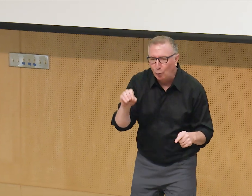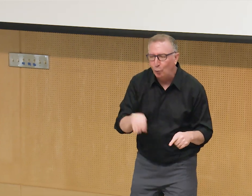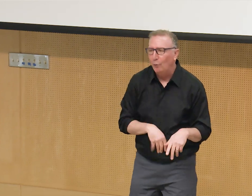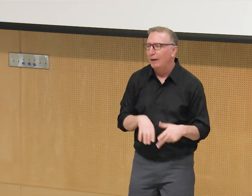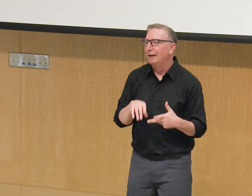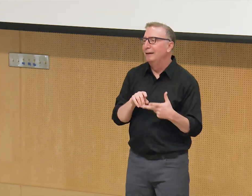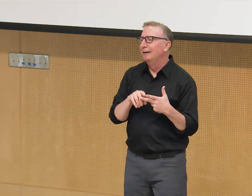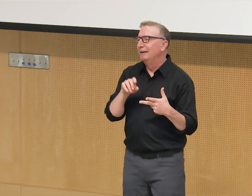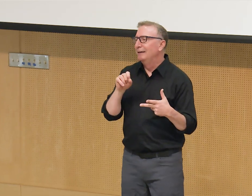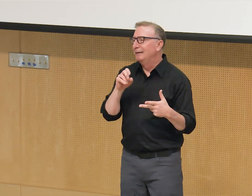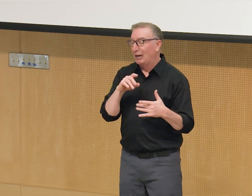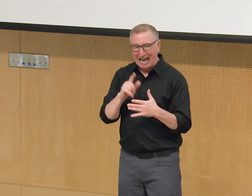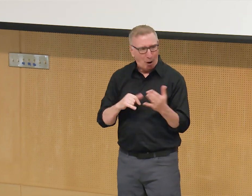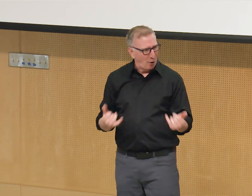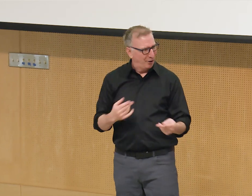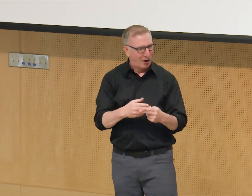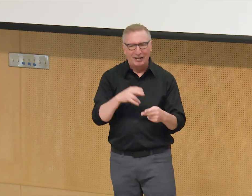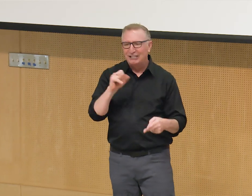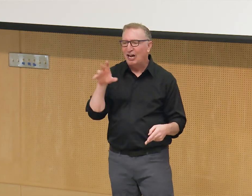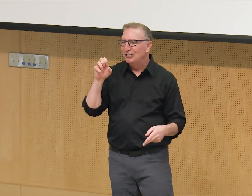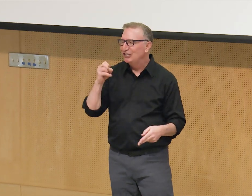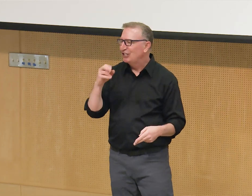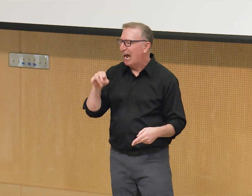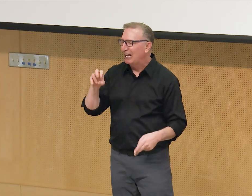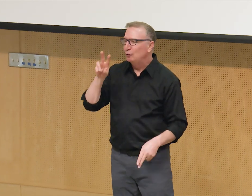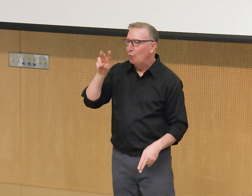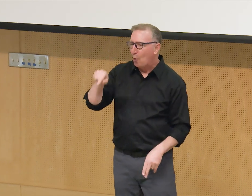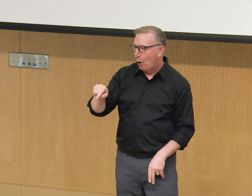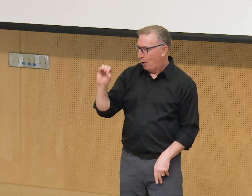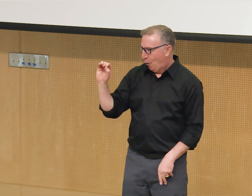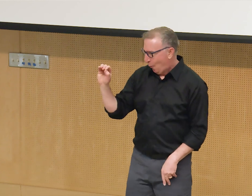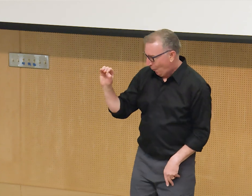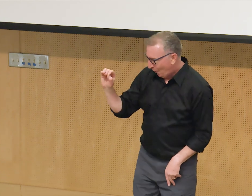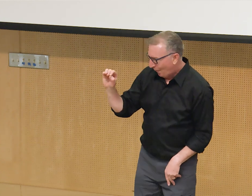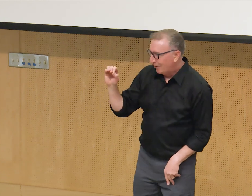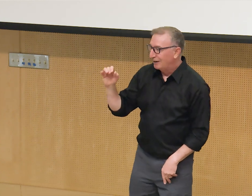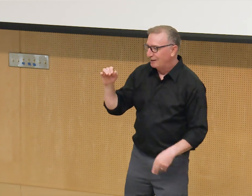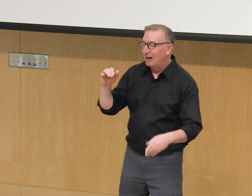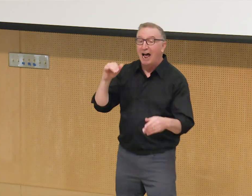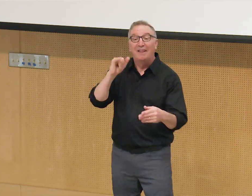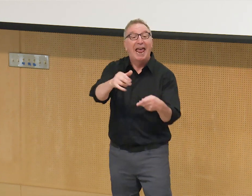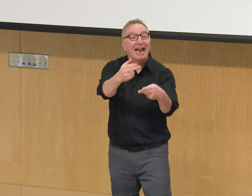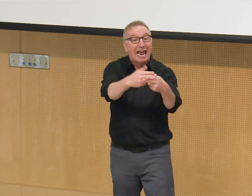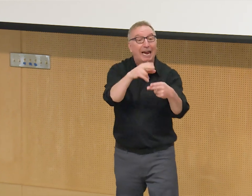There were Sunshine Too--T-O-O-- and then I think it's called Sunshine 2.0 now.